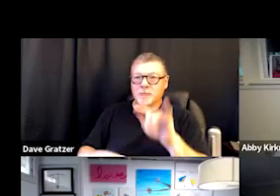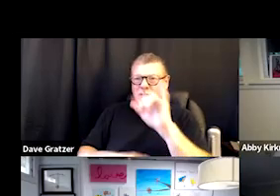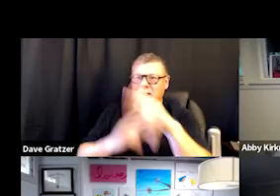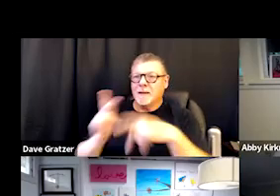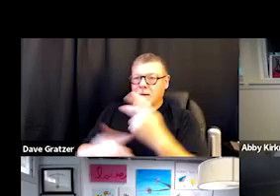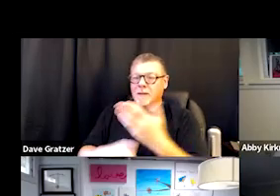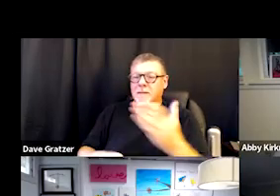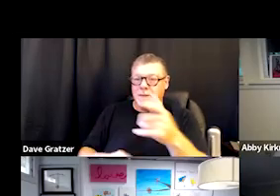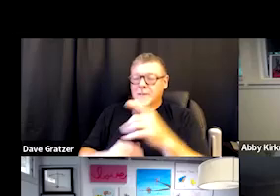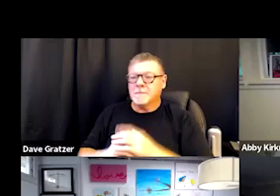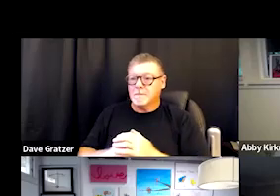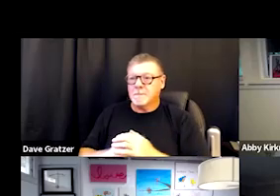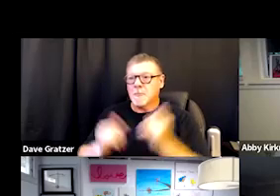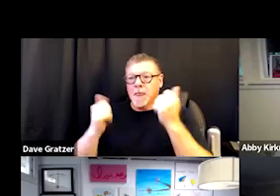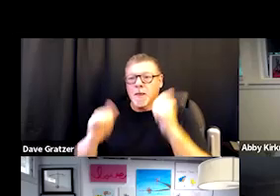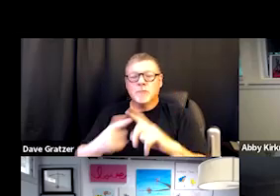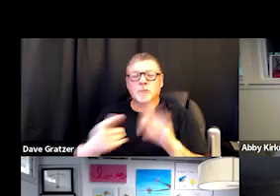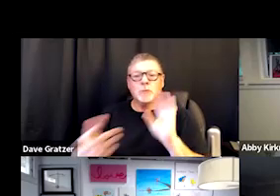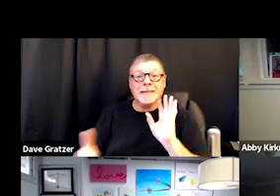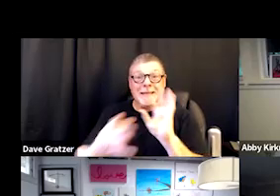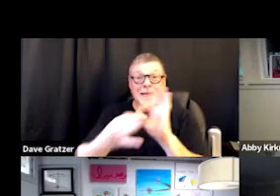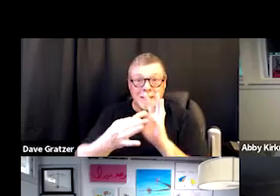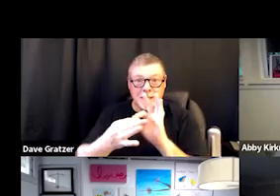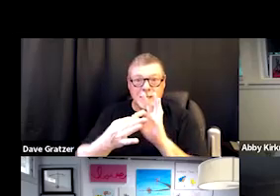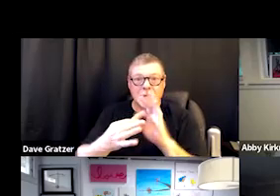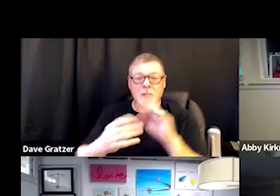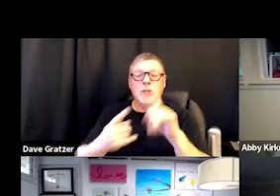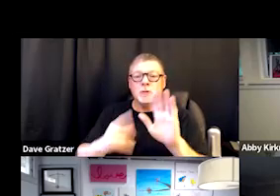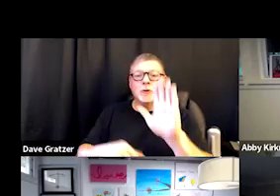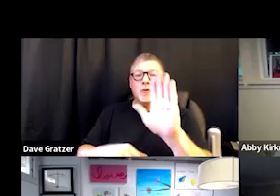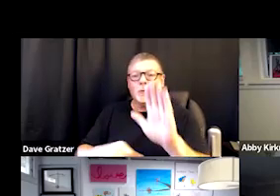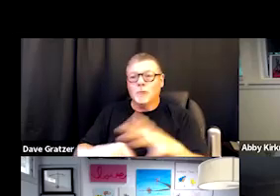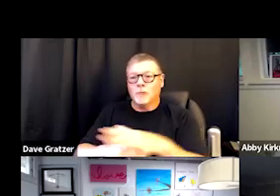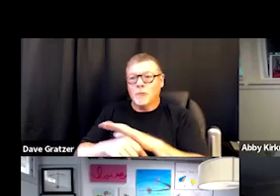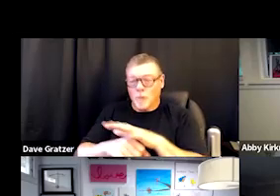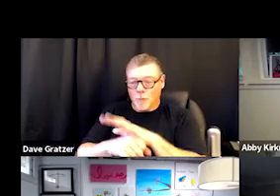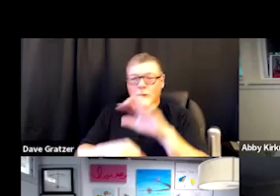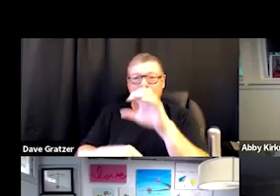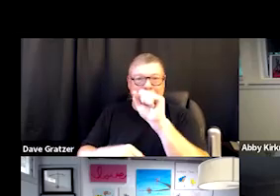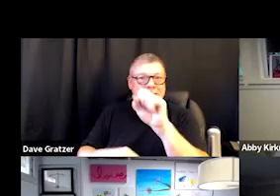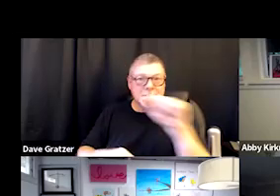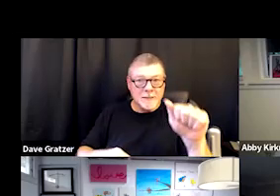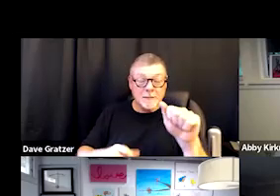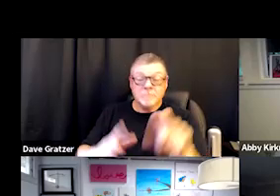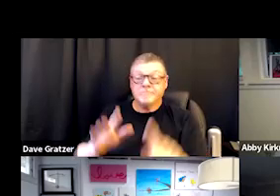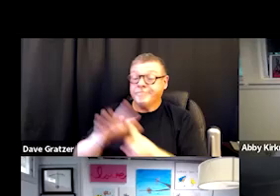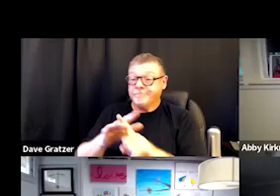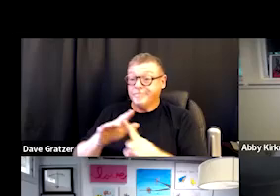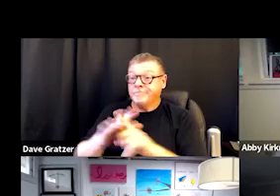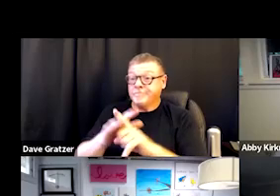Really try to connect you to your local SSA office. So if you're having issues with your local SSA office,